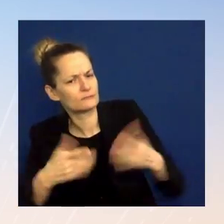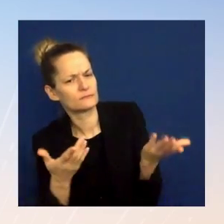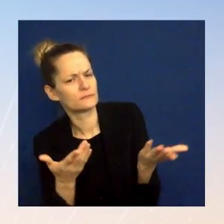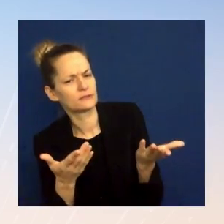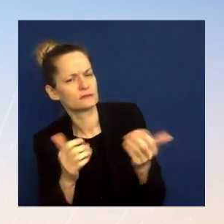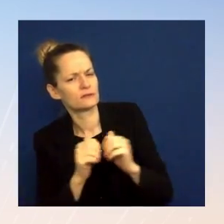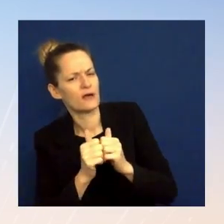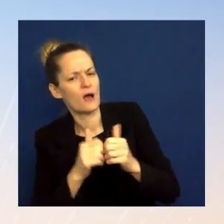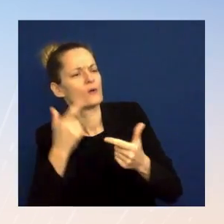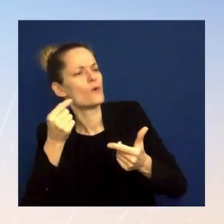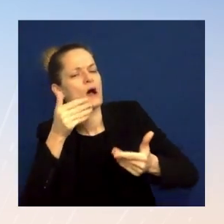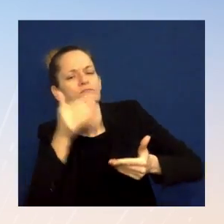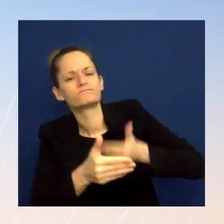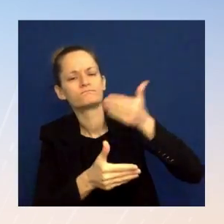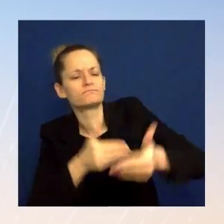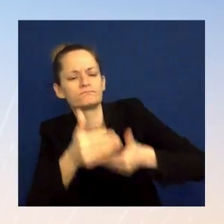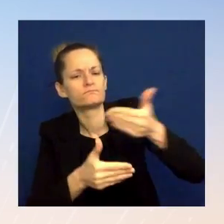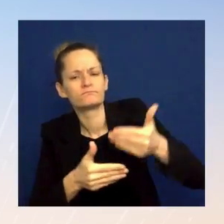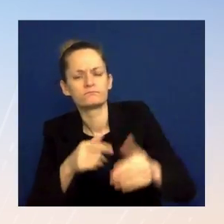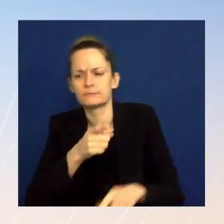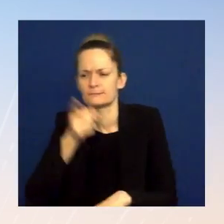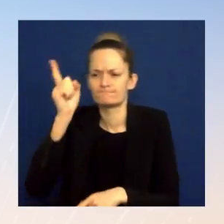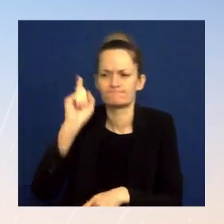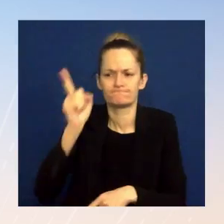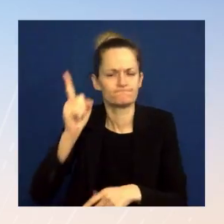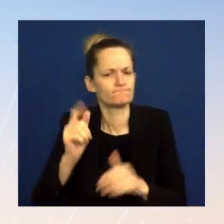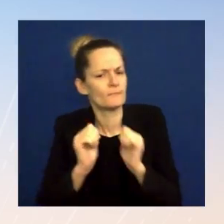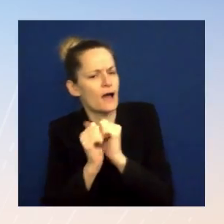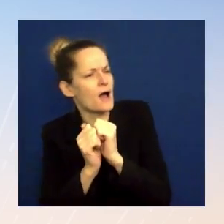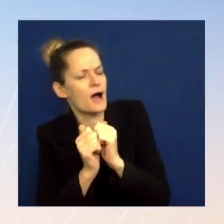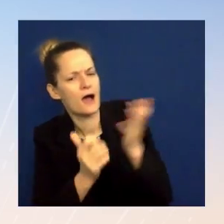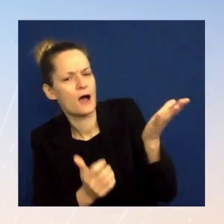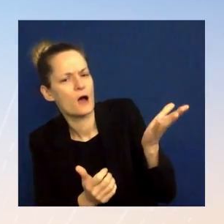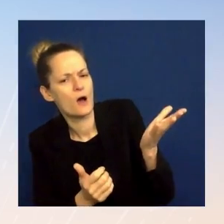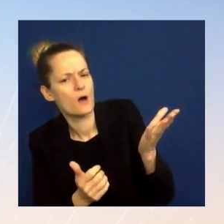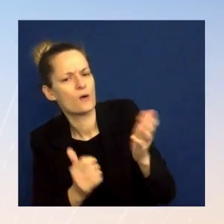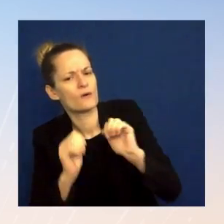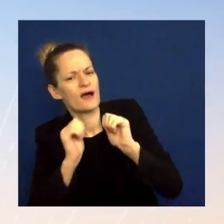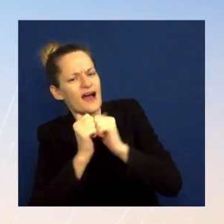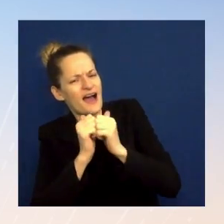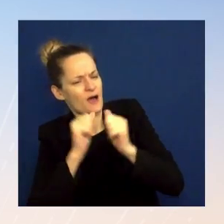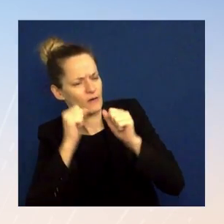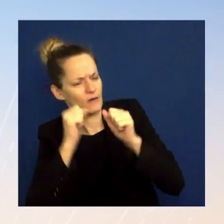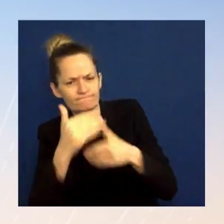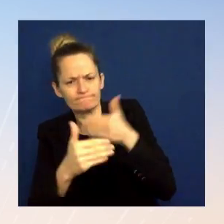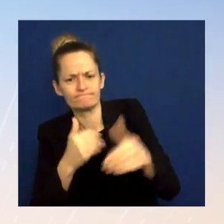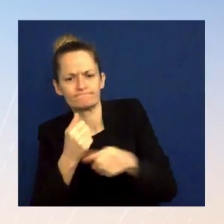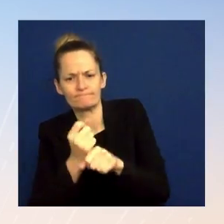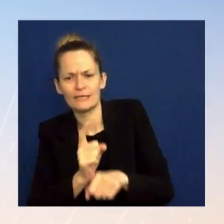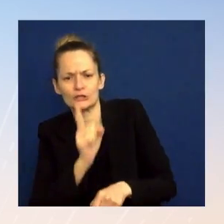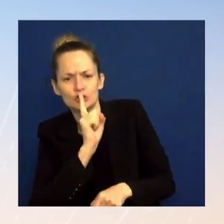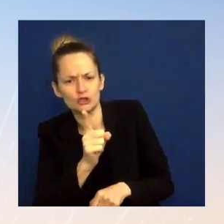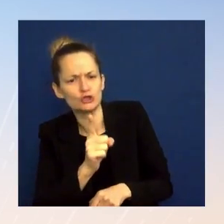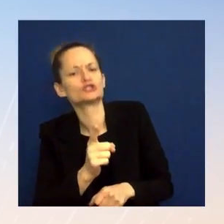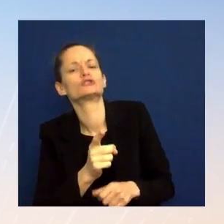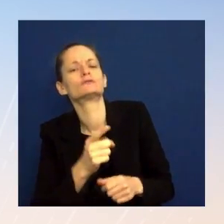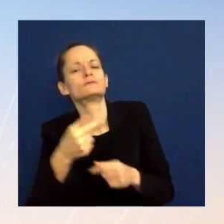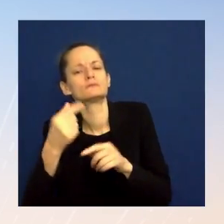And how is the U.S. going to make sure that the Gulf States don't prop up the new leaders in Sudan,